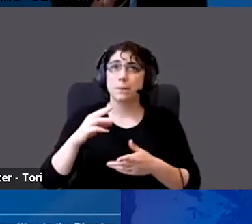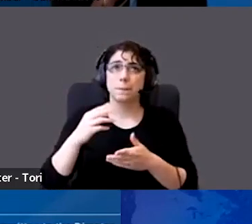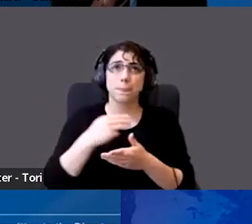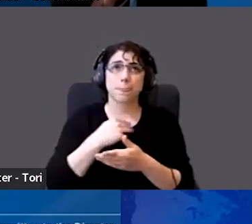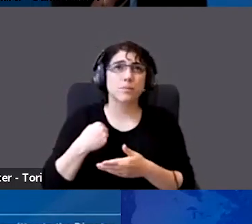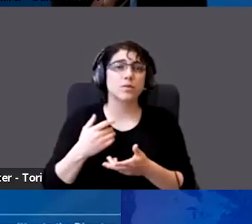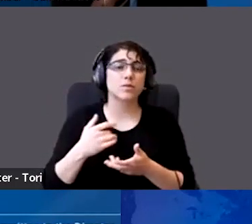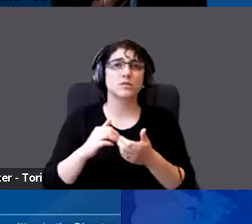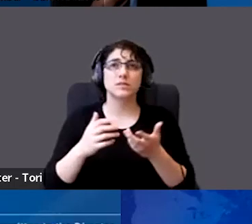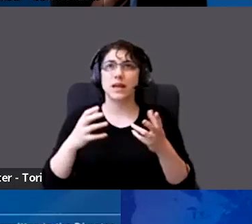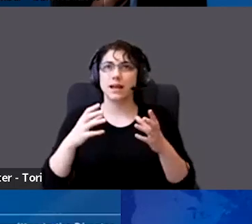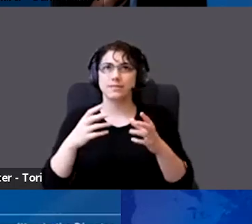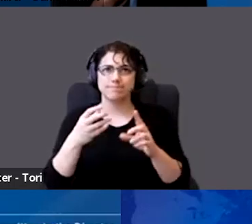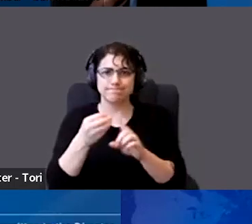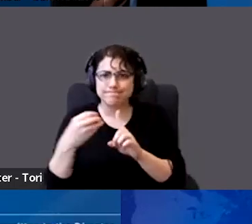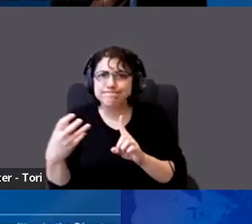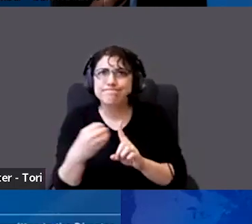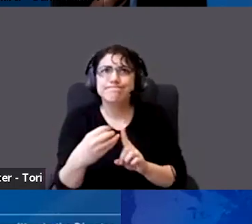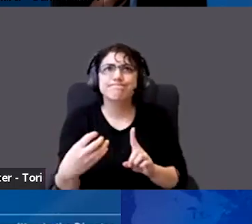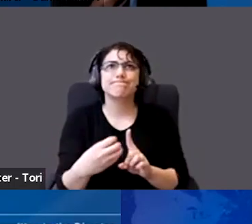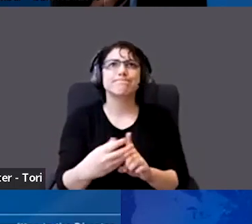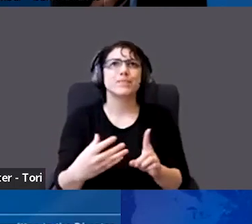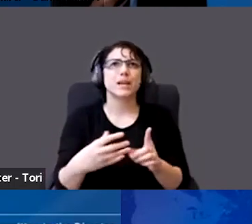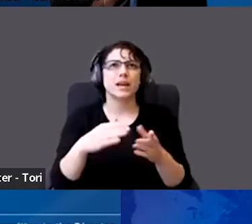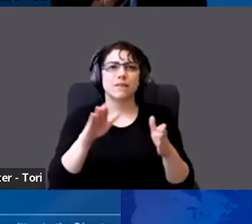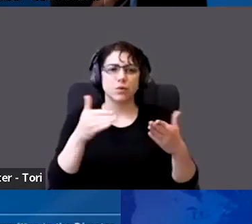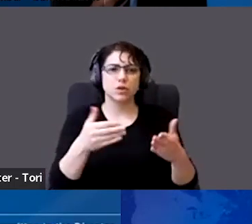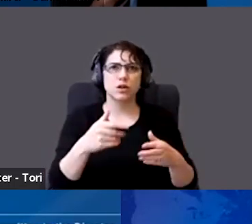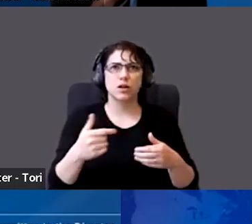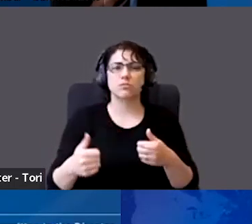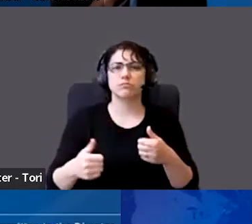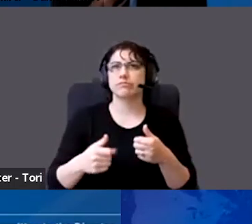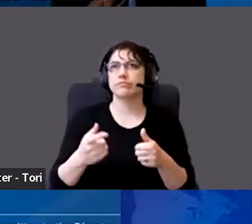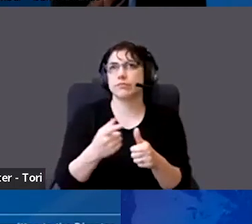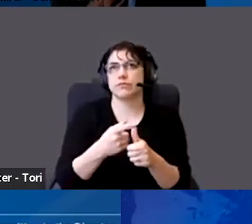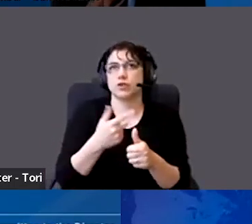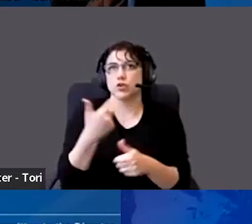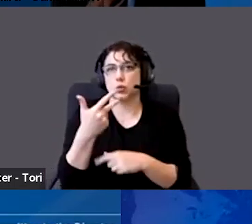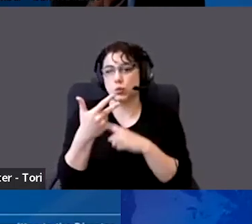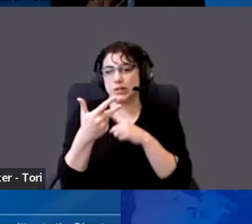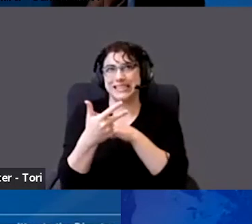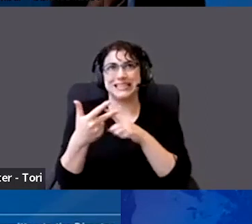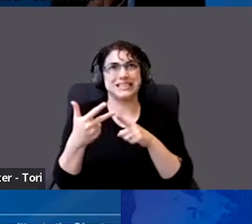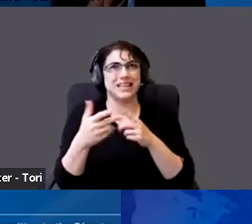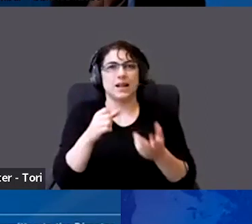and prioritizing this -- these first three. So I don't have any concerns or issues to share.